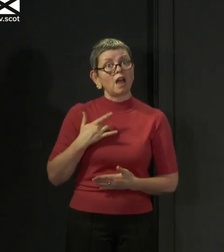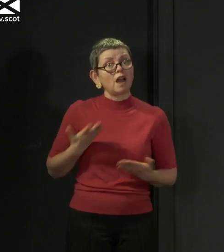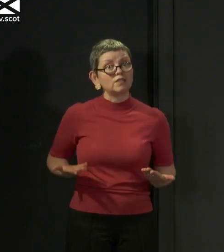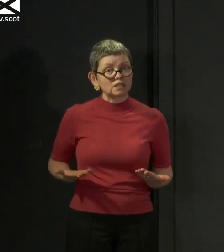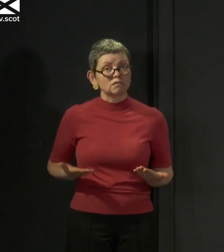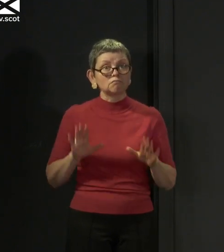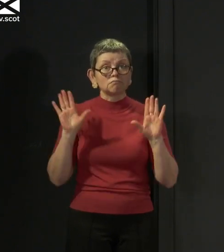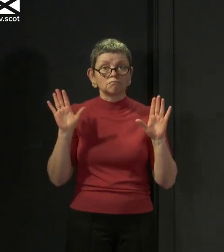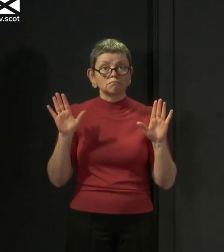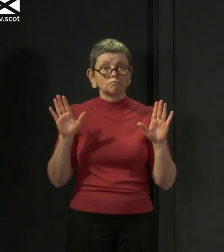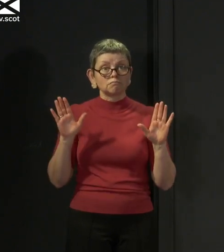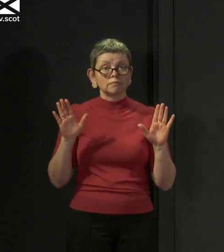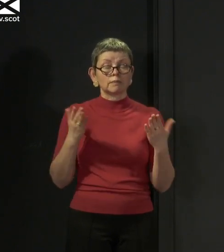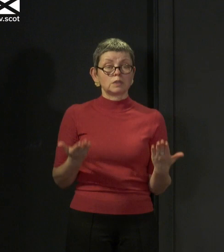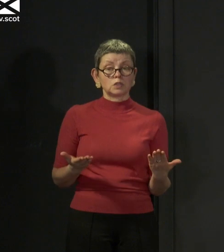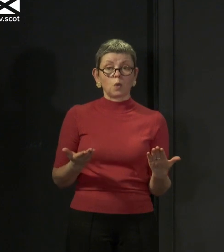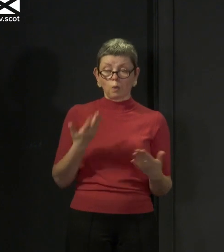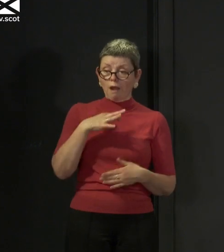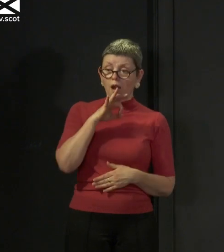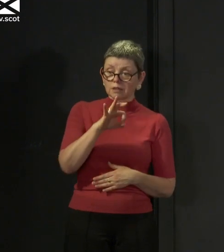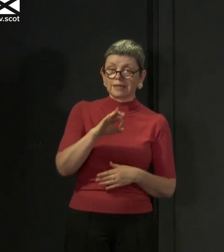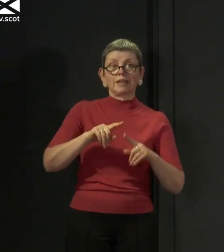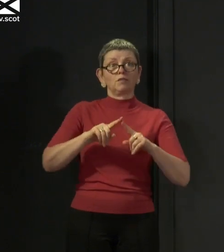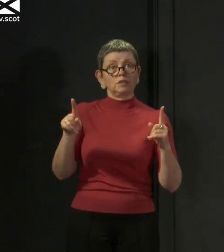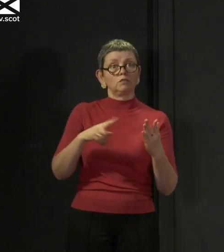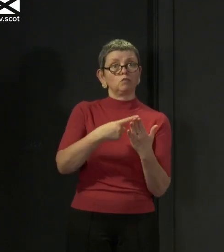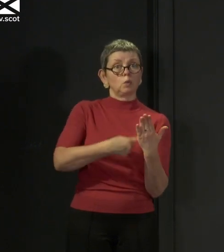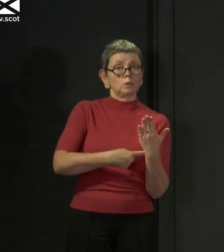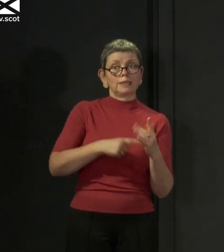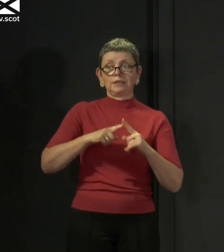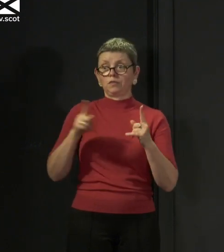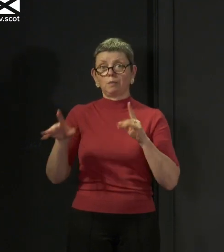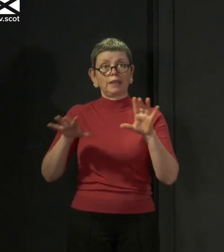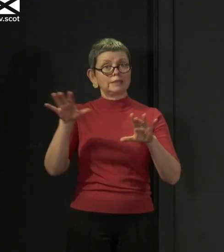unwell, that we're asking you for a little bit longer, not to for example go to garden